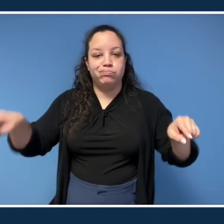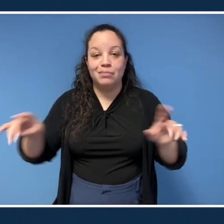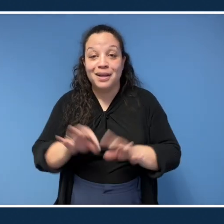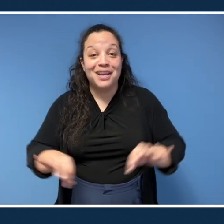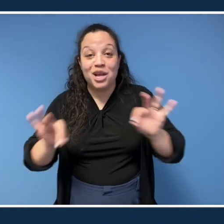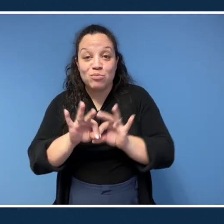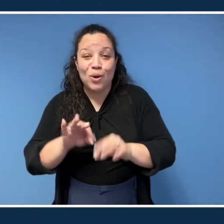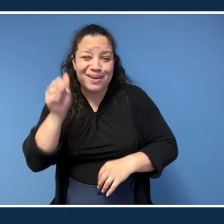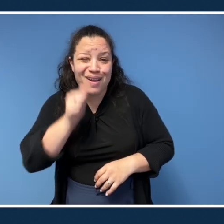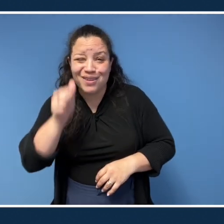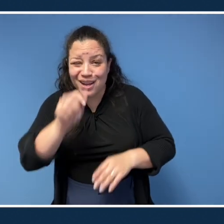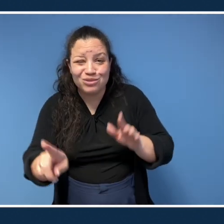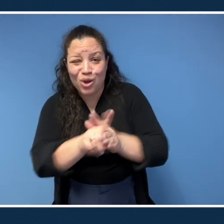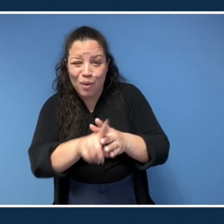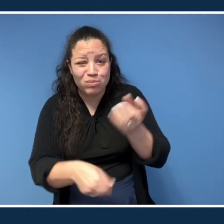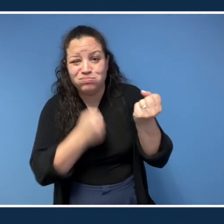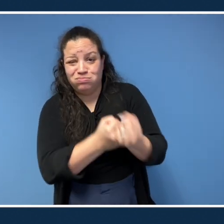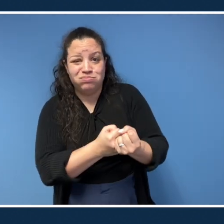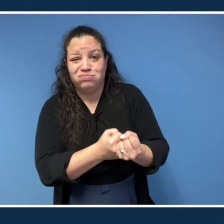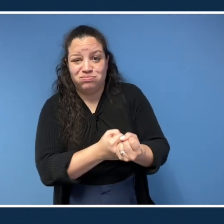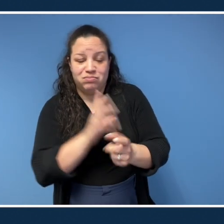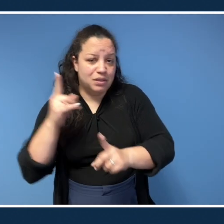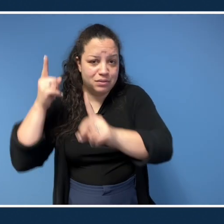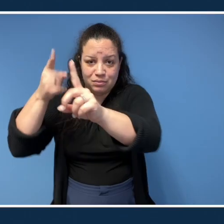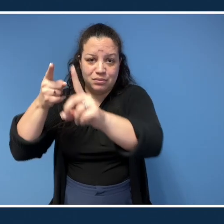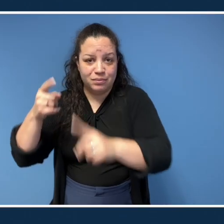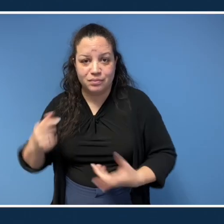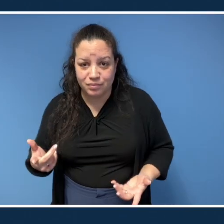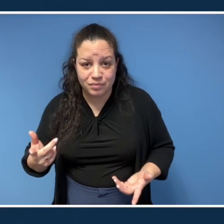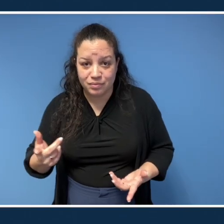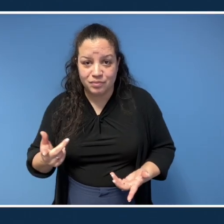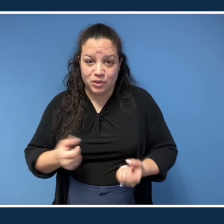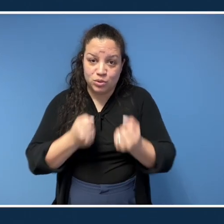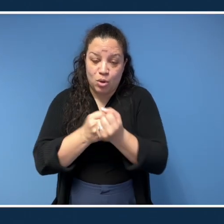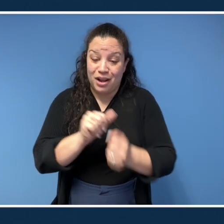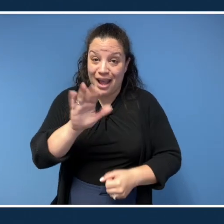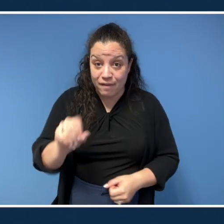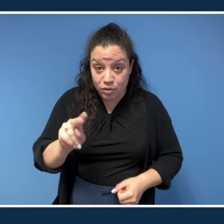kind of 24/7 and being there to support more broadly the African Nova Scotia in the black community in that sense.